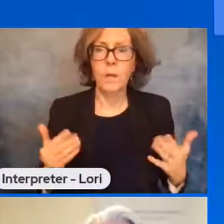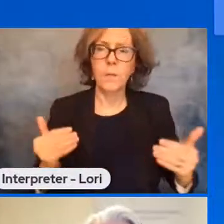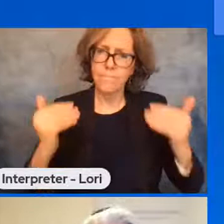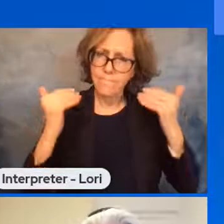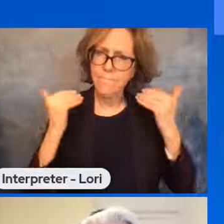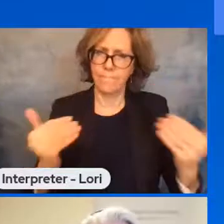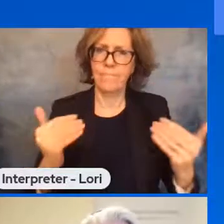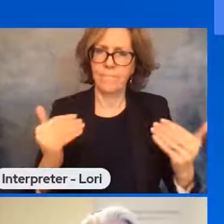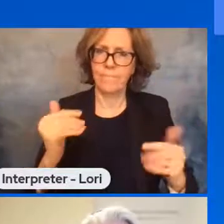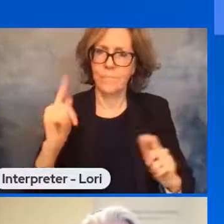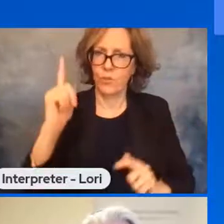Thank you very much.